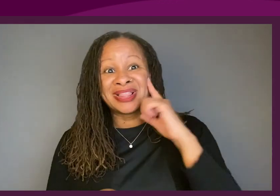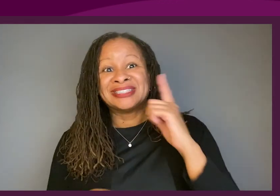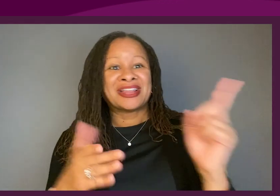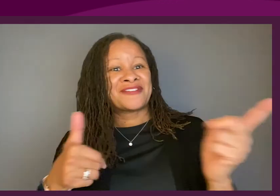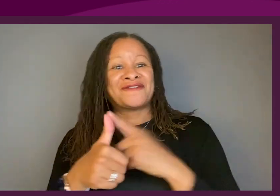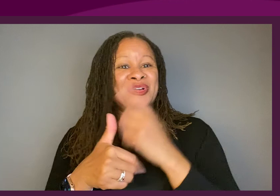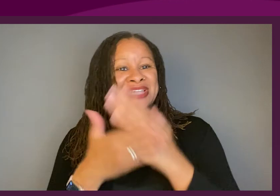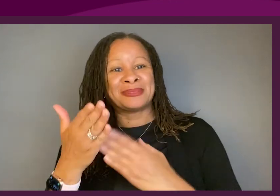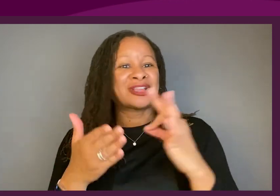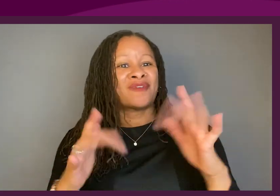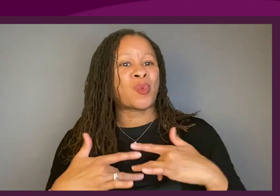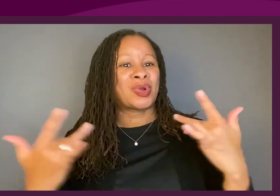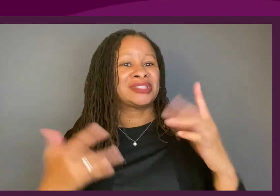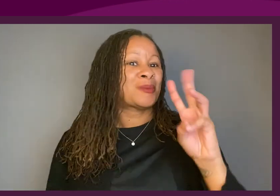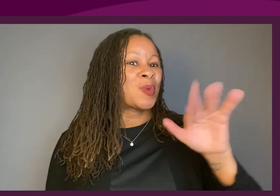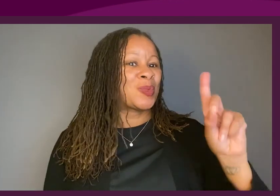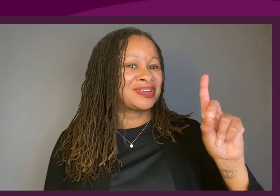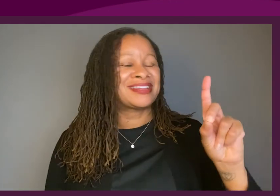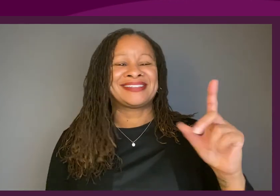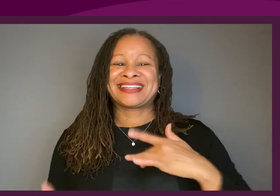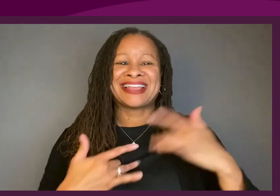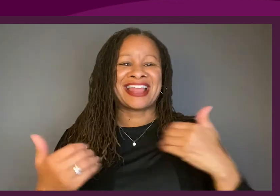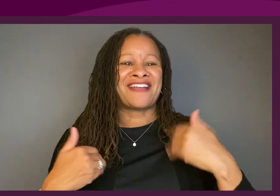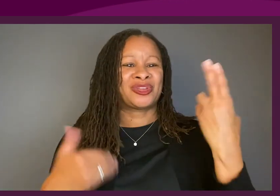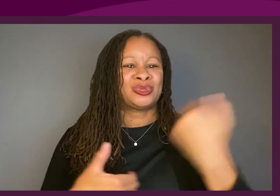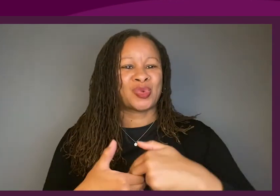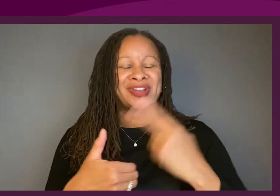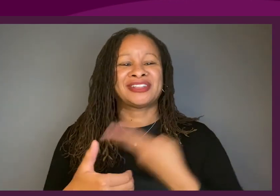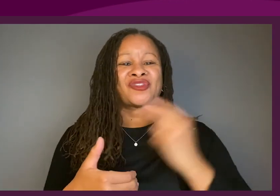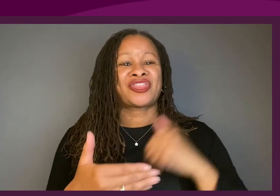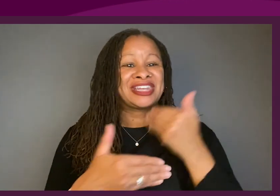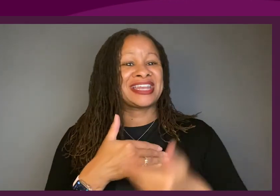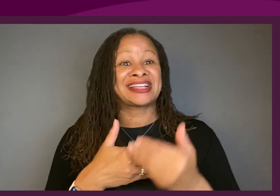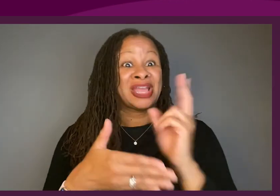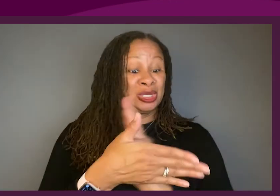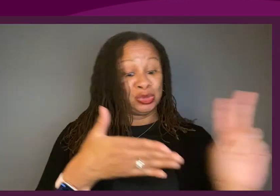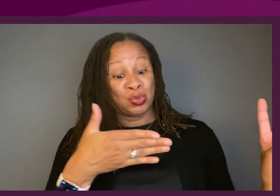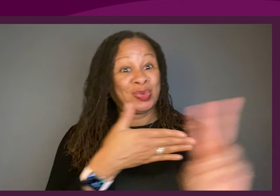attitudes," so, as Marcie said, we can build forward better. Thank you.